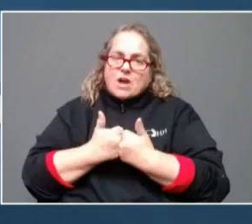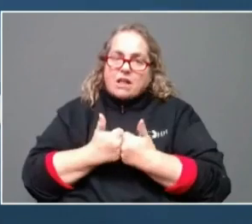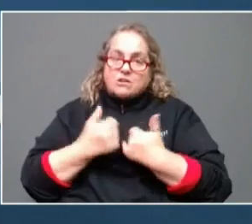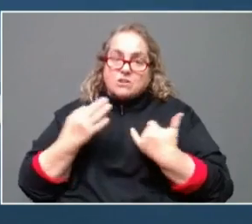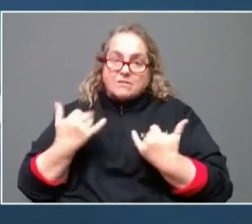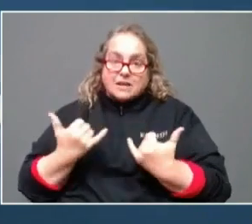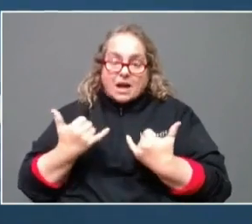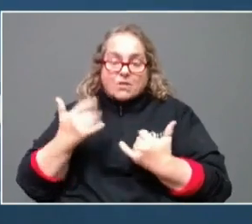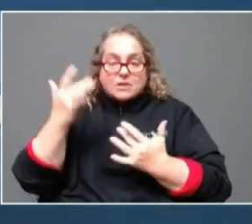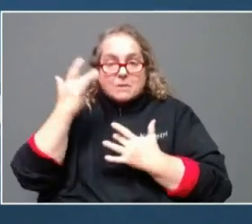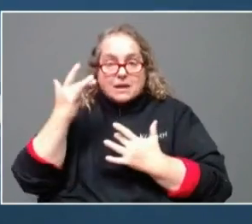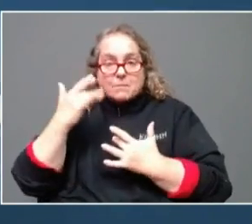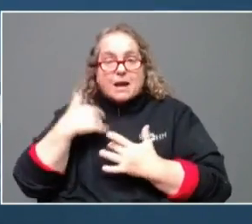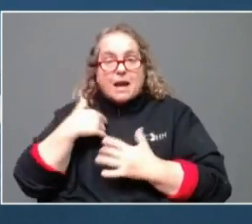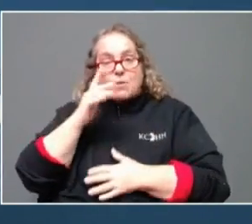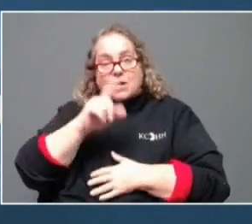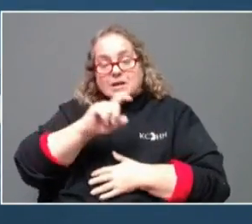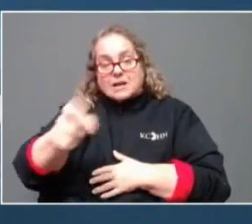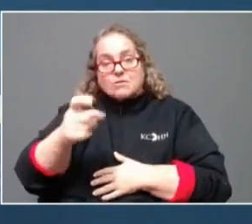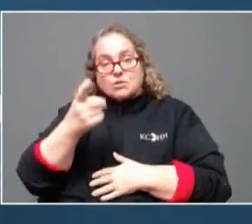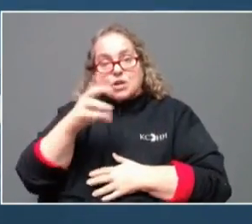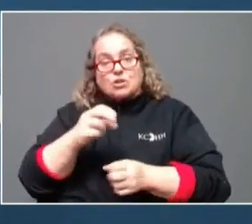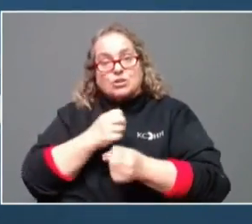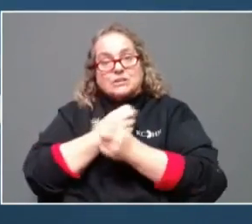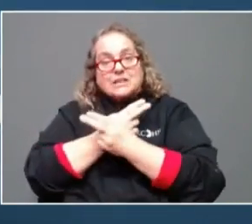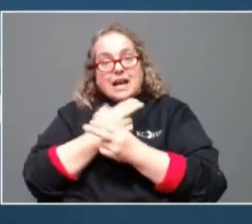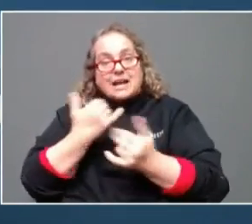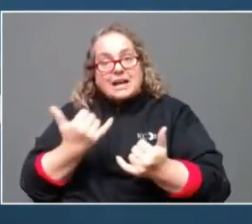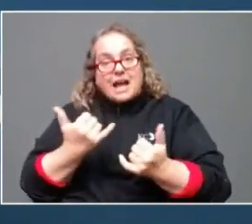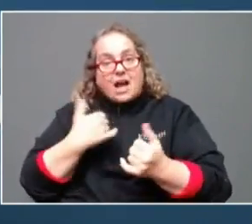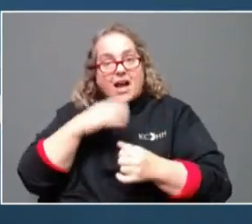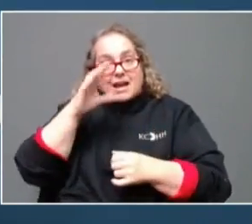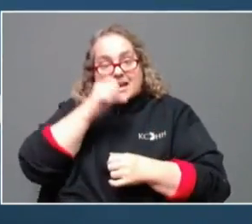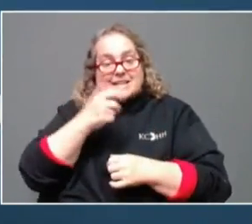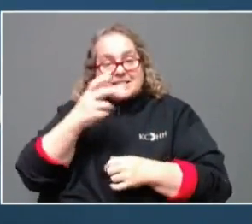turn it over to dr stack who I guess I would say is in the regular studio for that update,